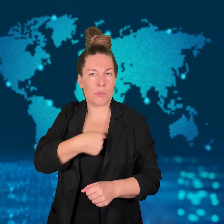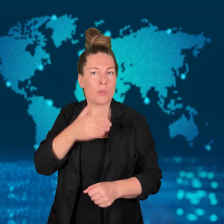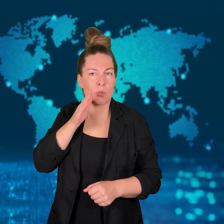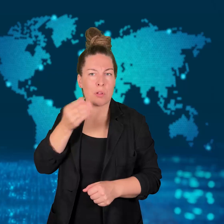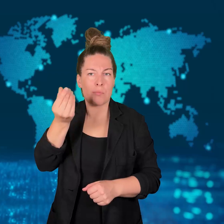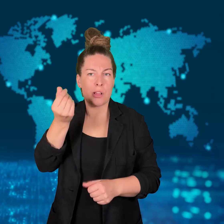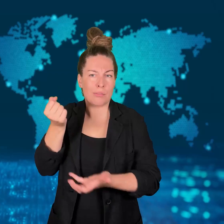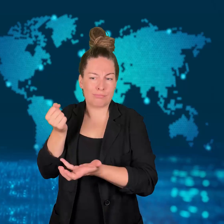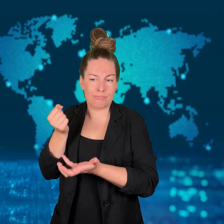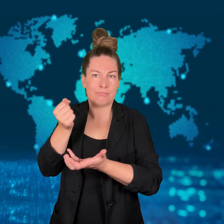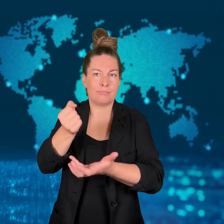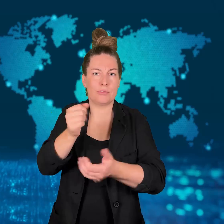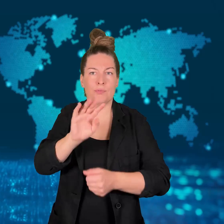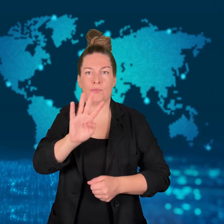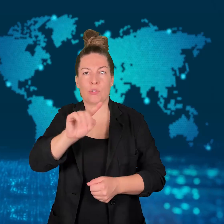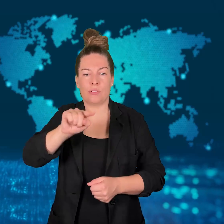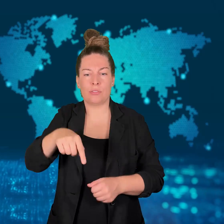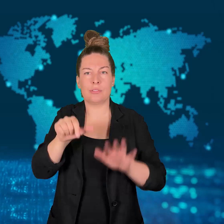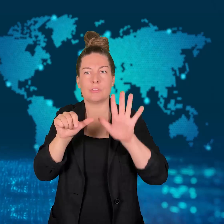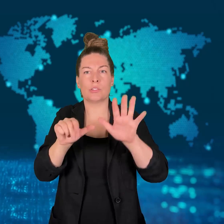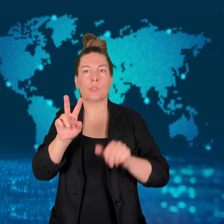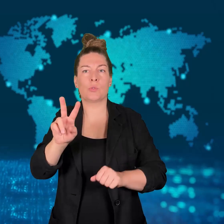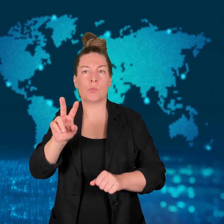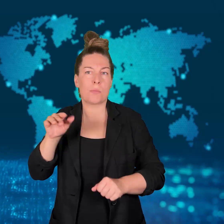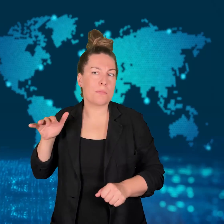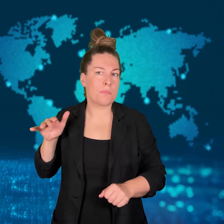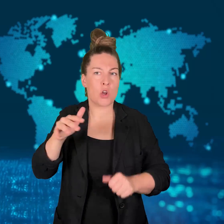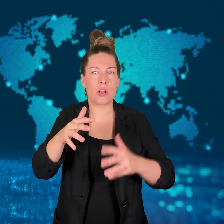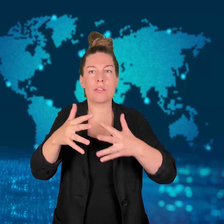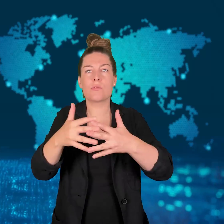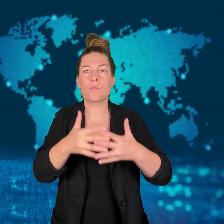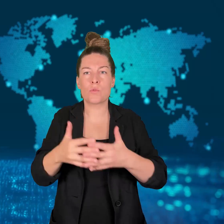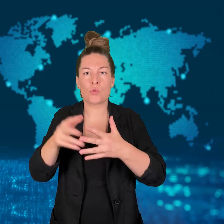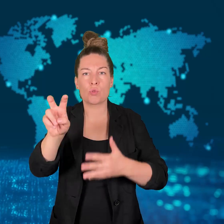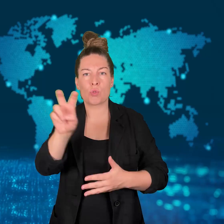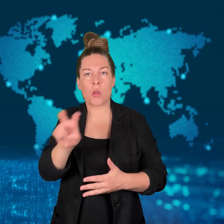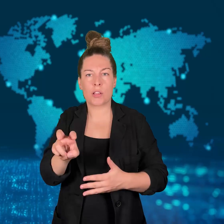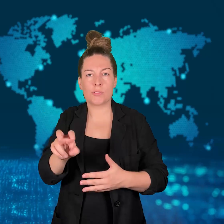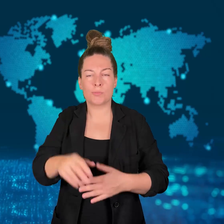and promised $4.62 million USD in recovery assistance.